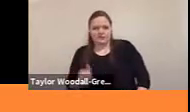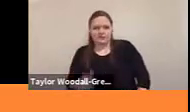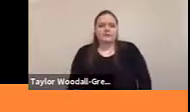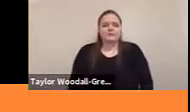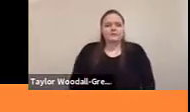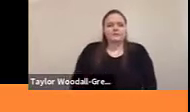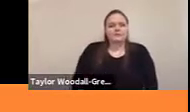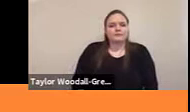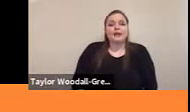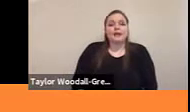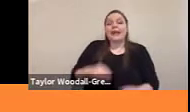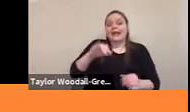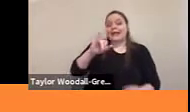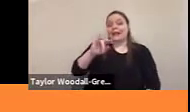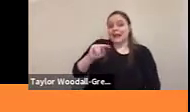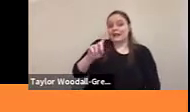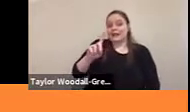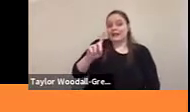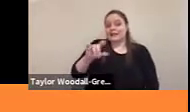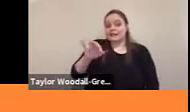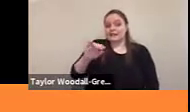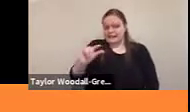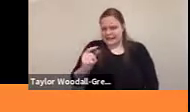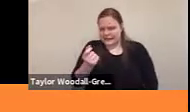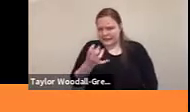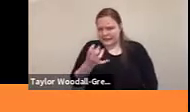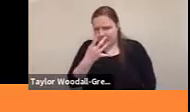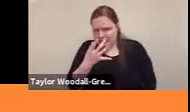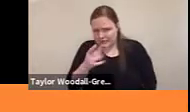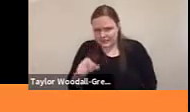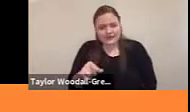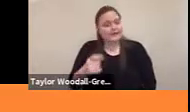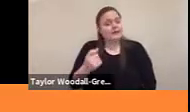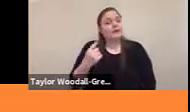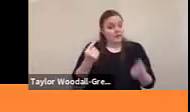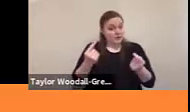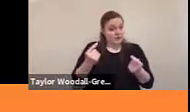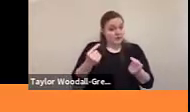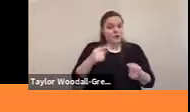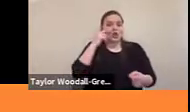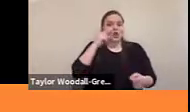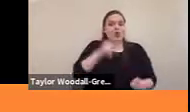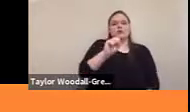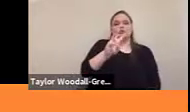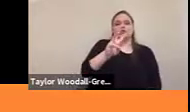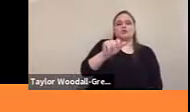Now, InDesign is a bit trickier. You just go to your swatches panel and double click a color,